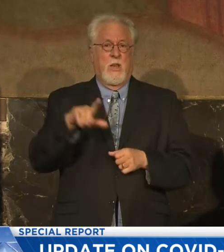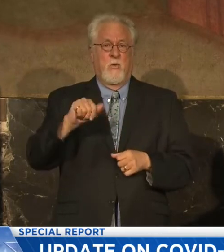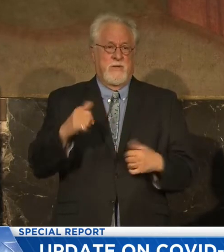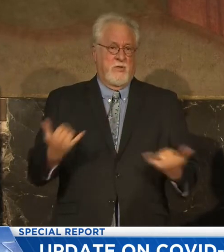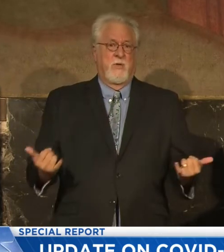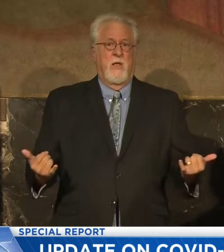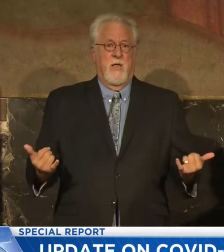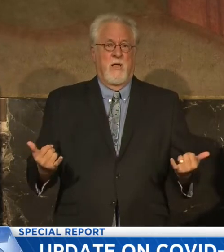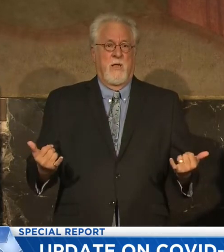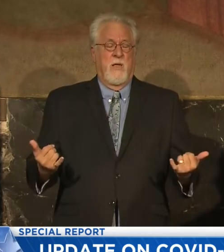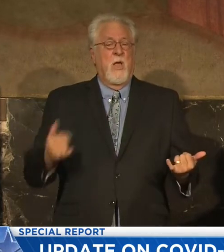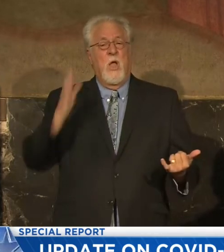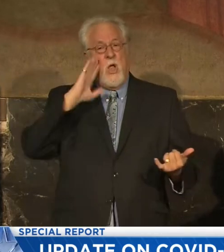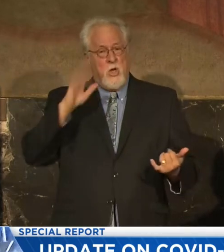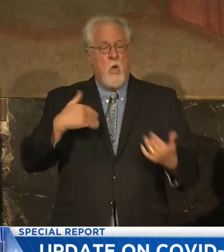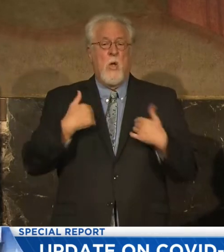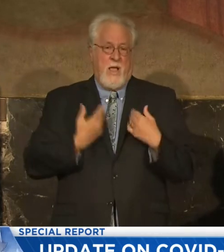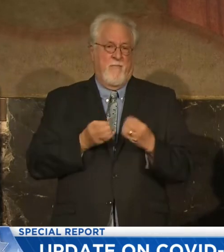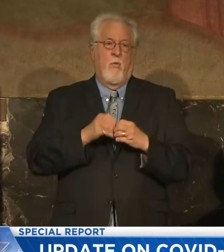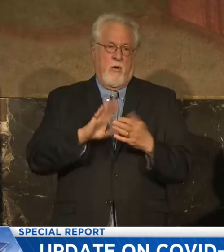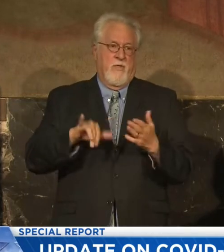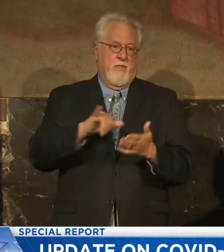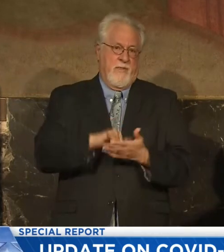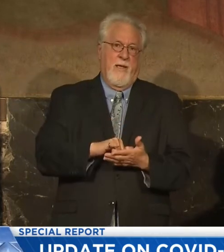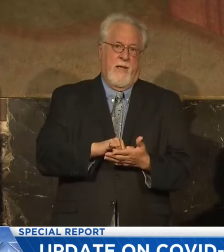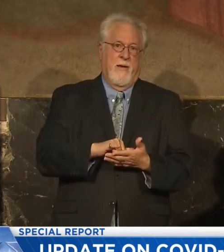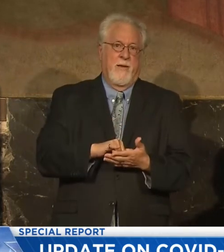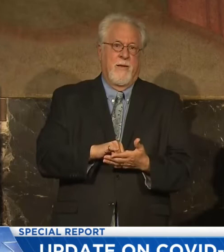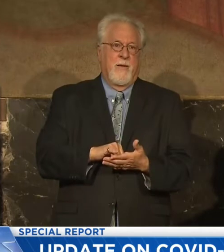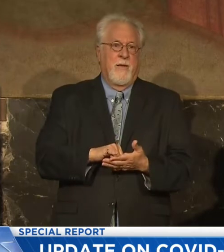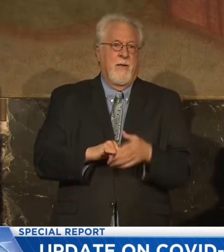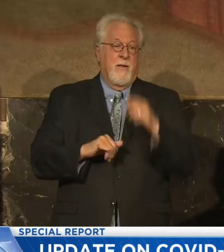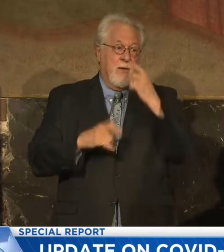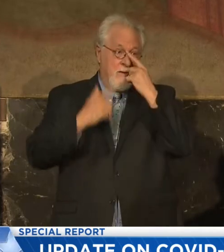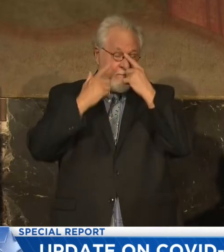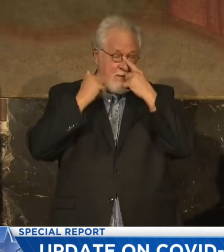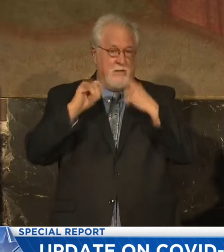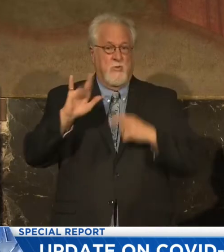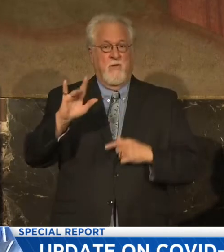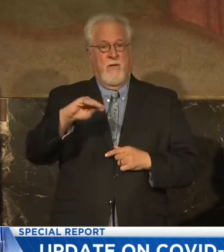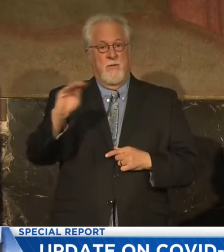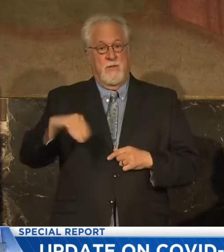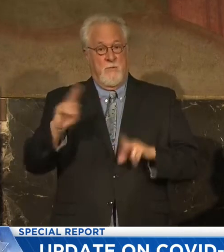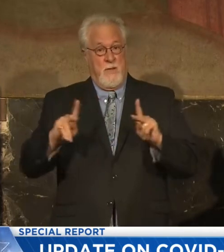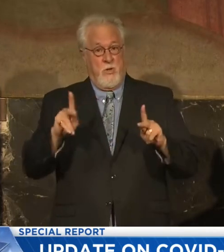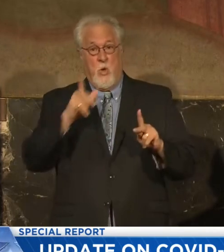POSITIVE. WE HAVE AT LEAST 10,000 CASES OF COVID-19 IN THE STATE OF